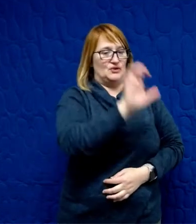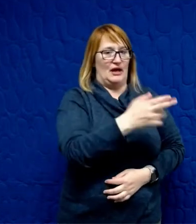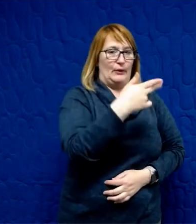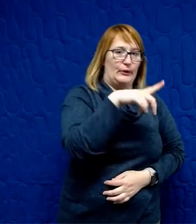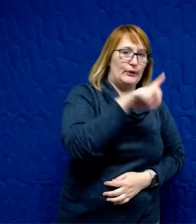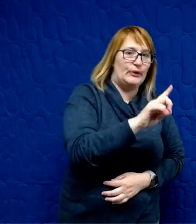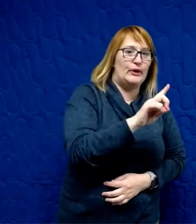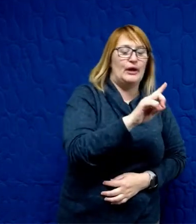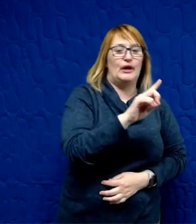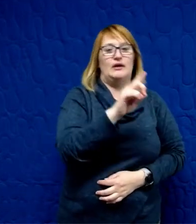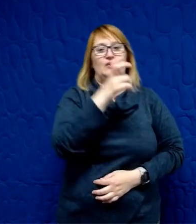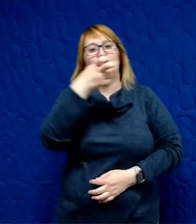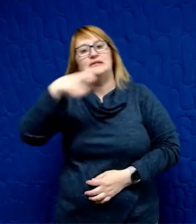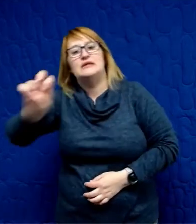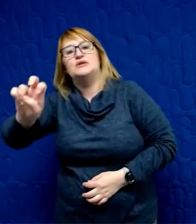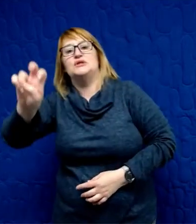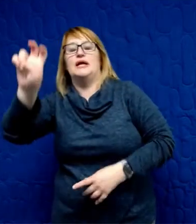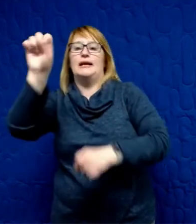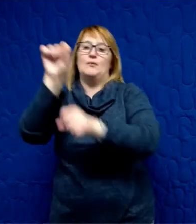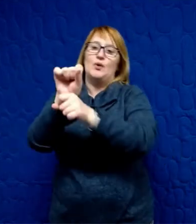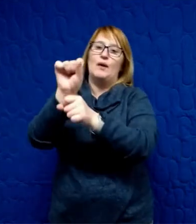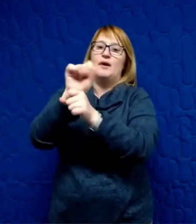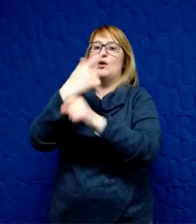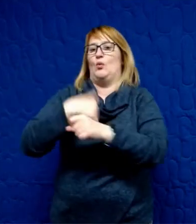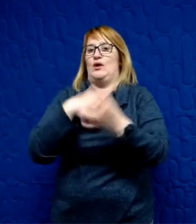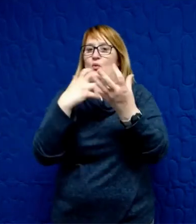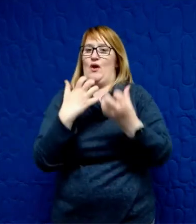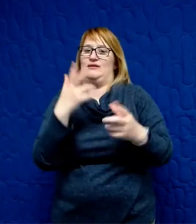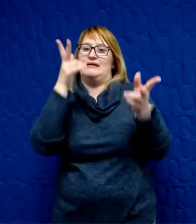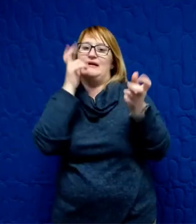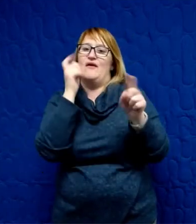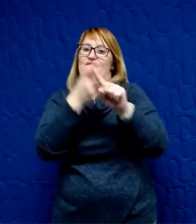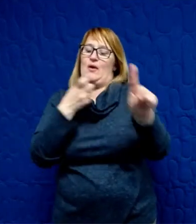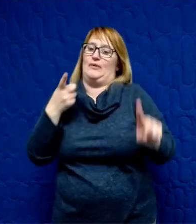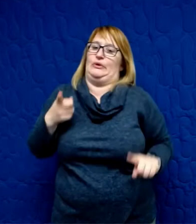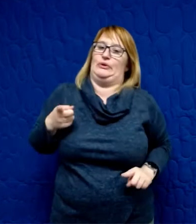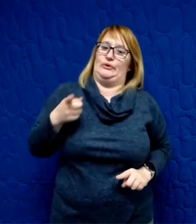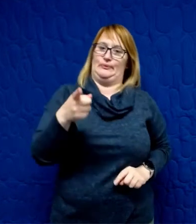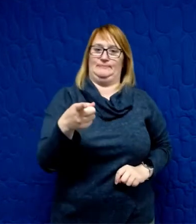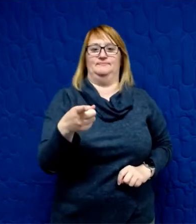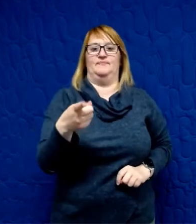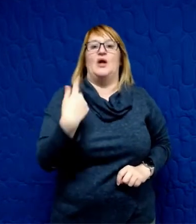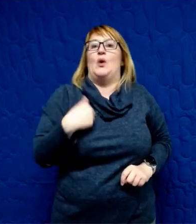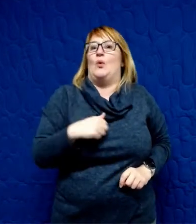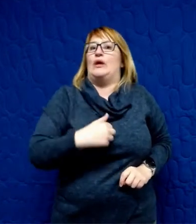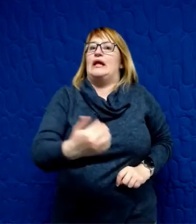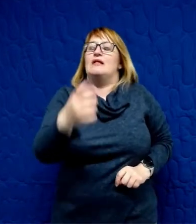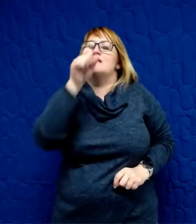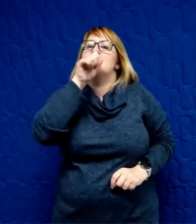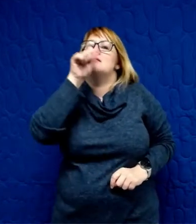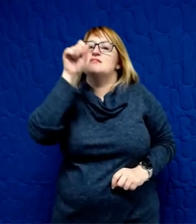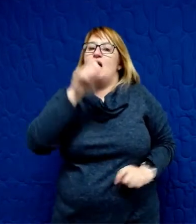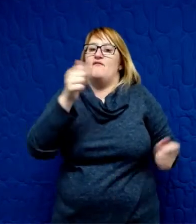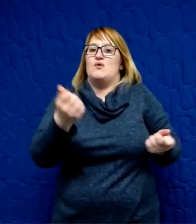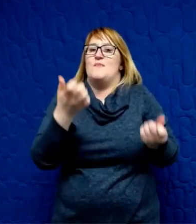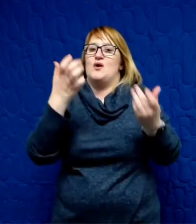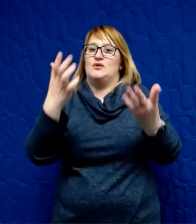of transition and employment and we want to hear from you. We really love that there are proposals that come in like Simon said from across the nation from